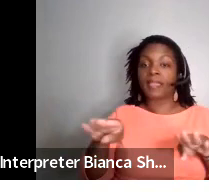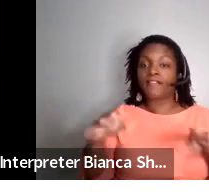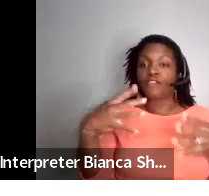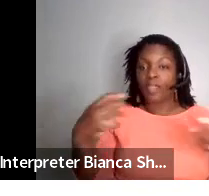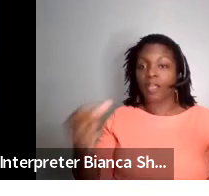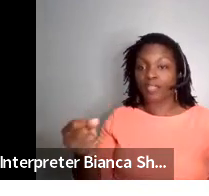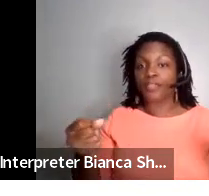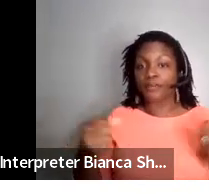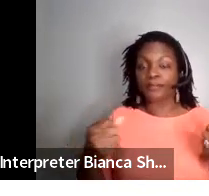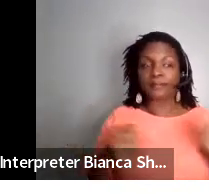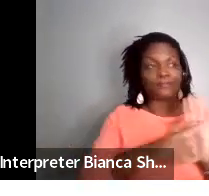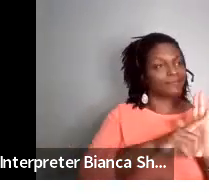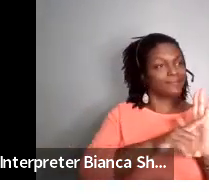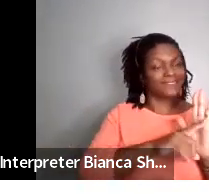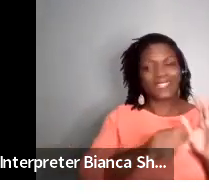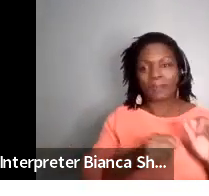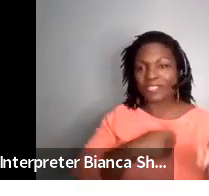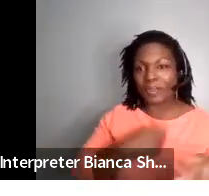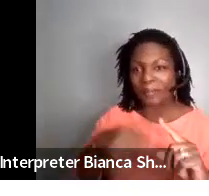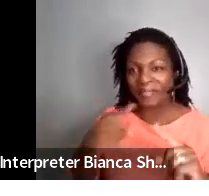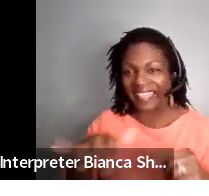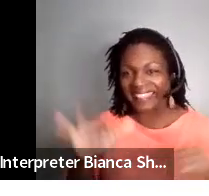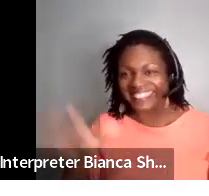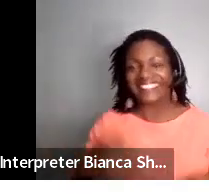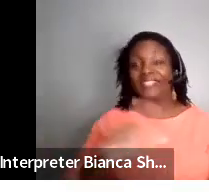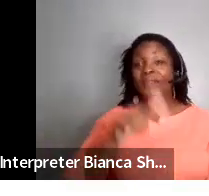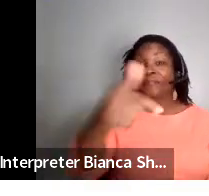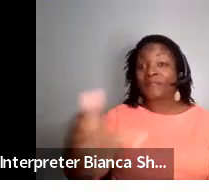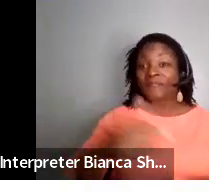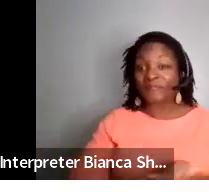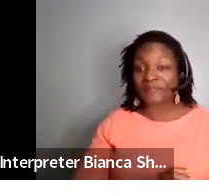So surely i'll turn over to you thank you Bambi.